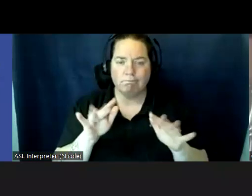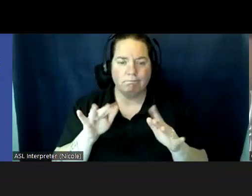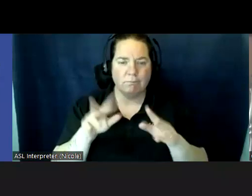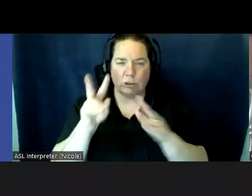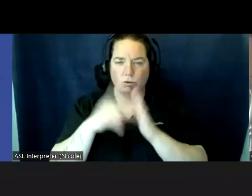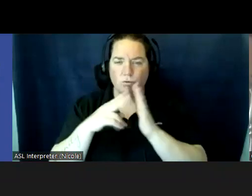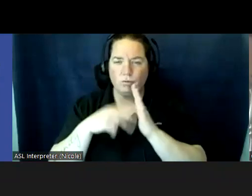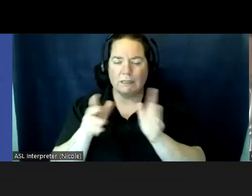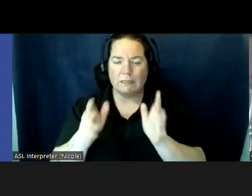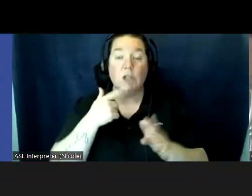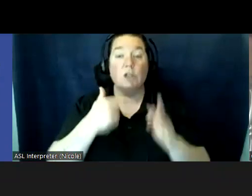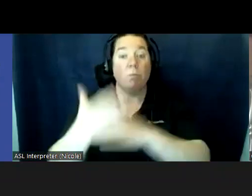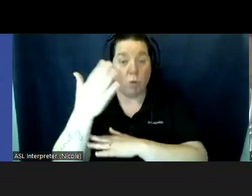Good morning and overall clarification. Adverse